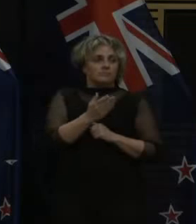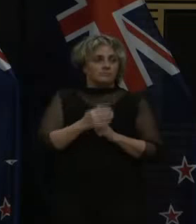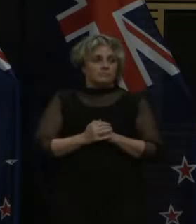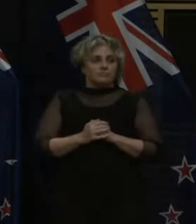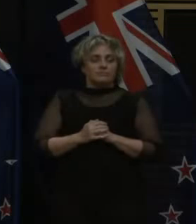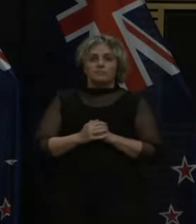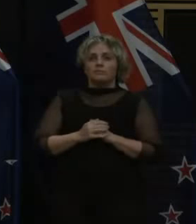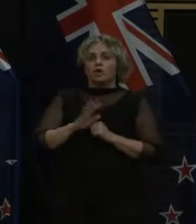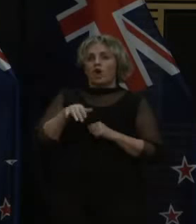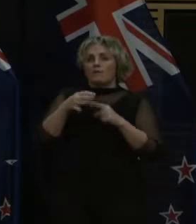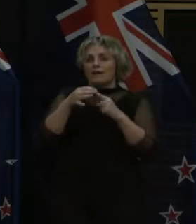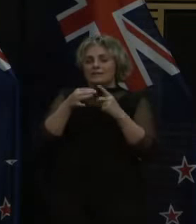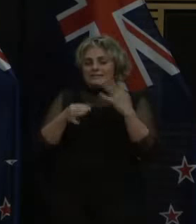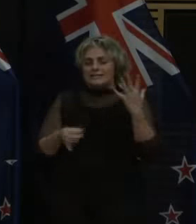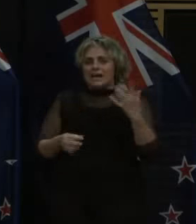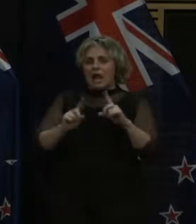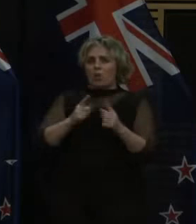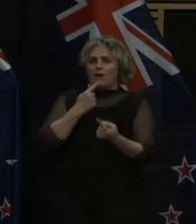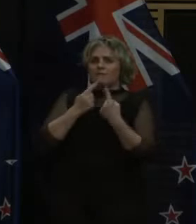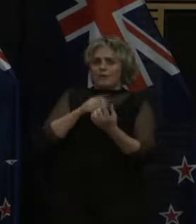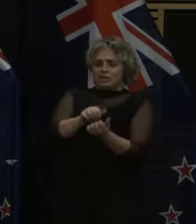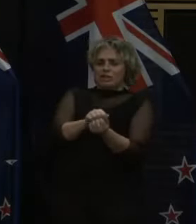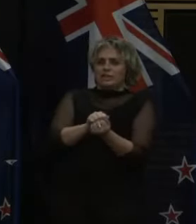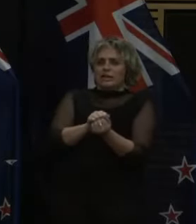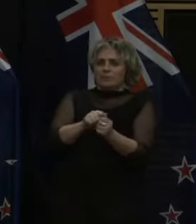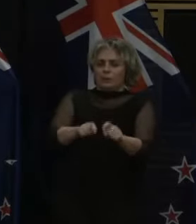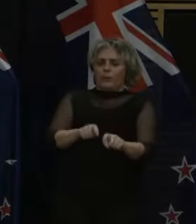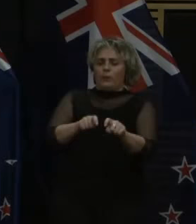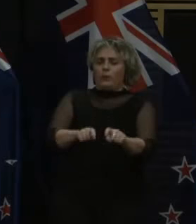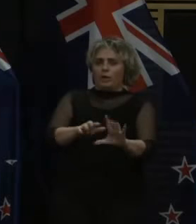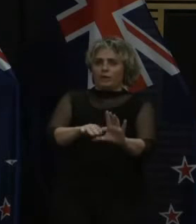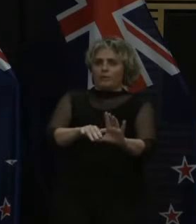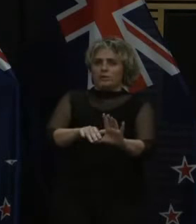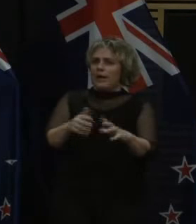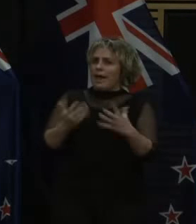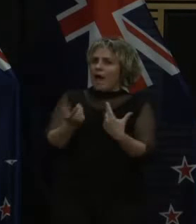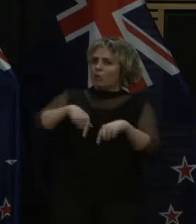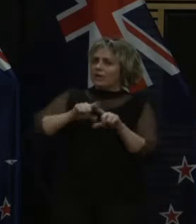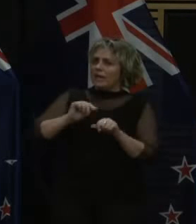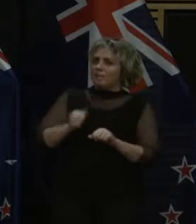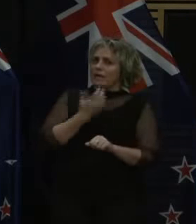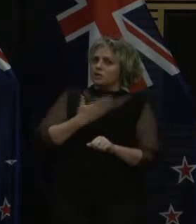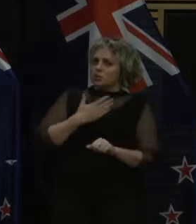Speak? This is a question abot